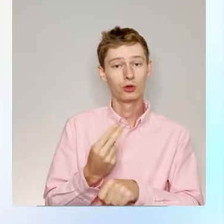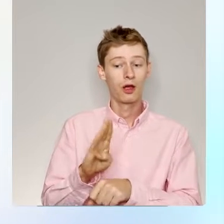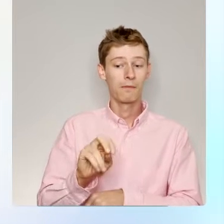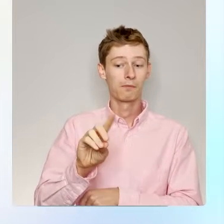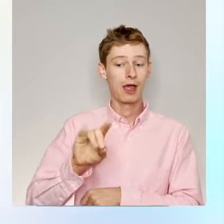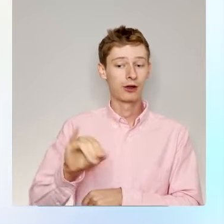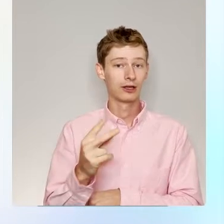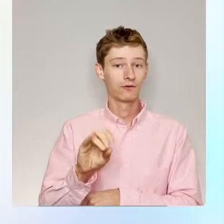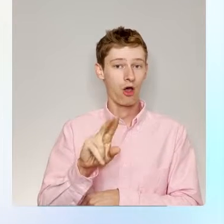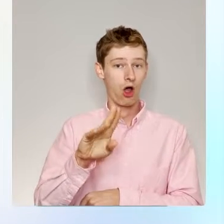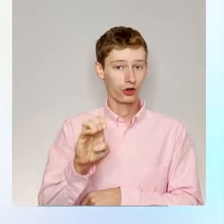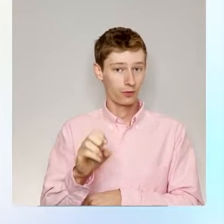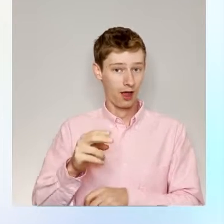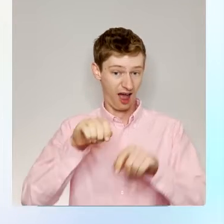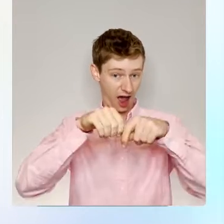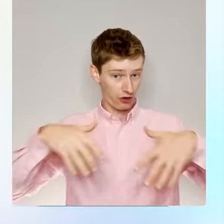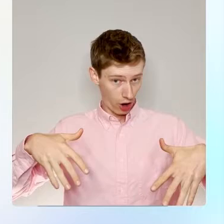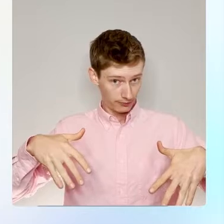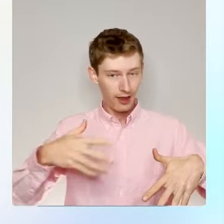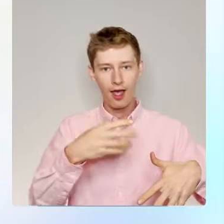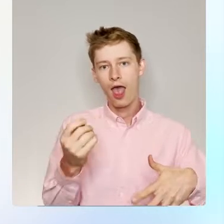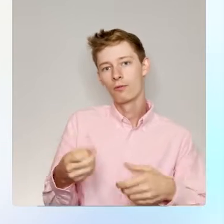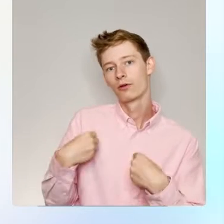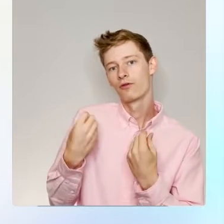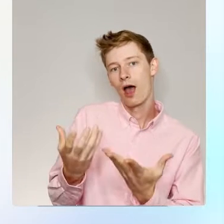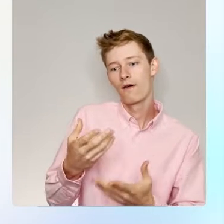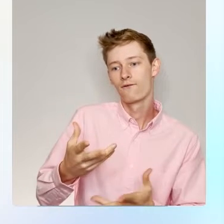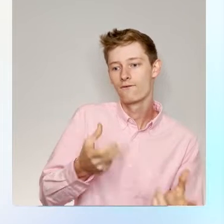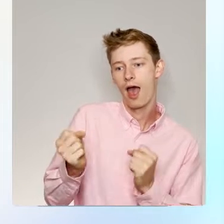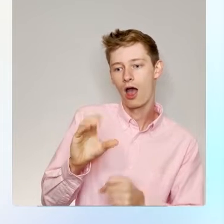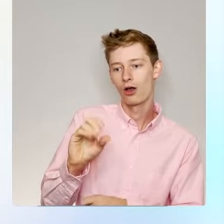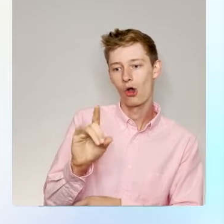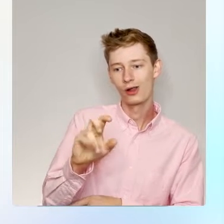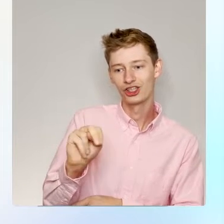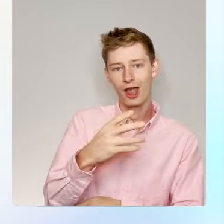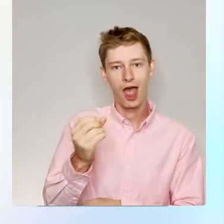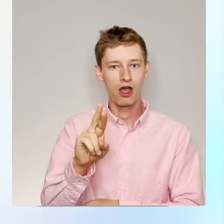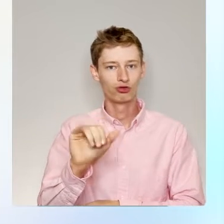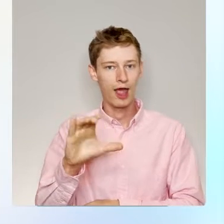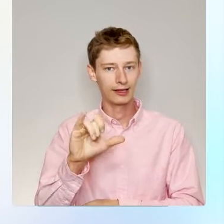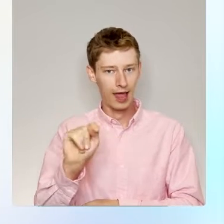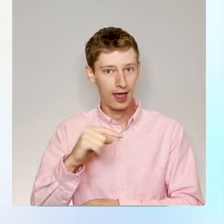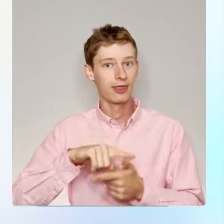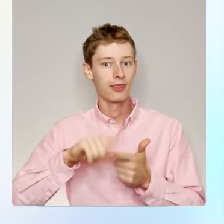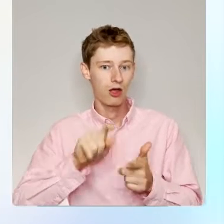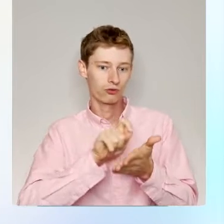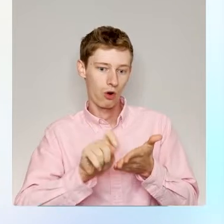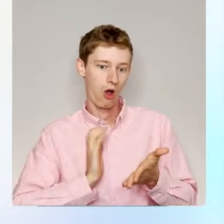to define interactions and responses to those collisions. We also used other components to help manage our custom materials,